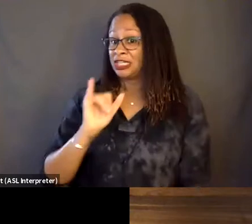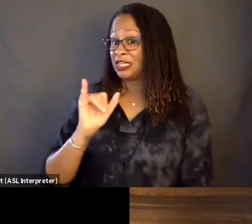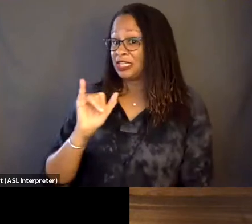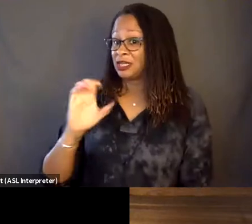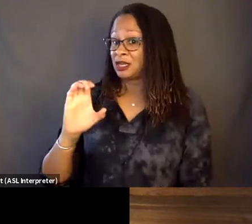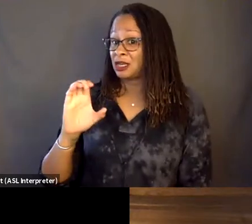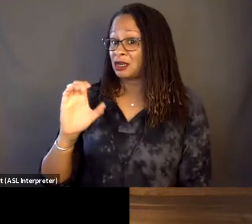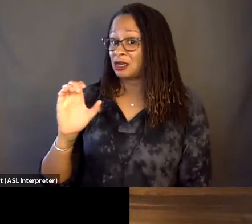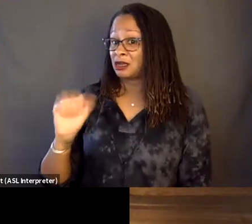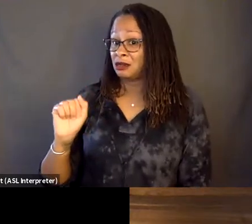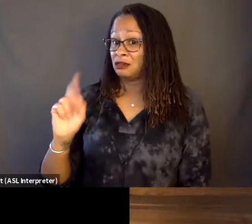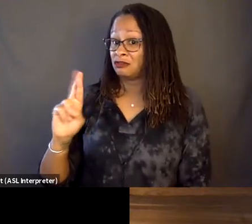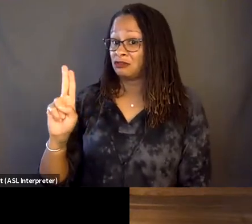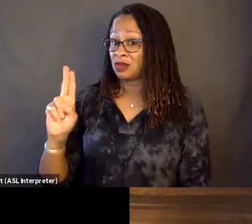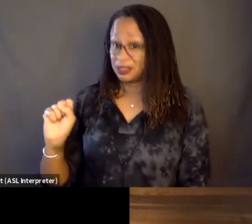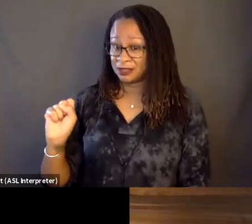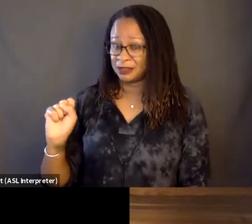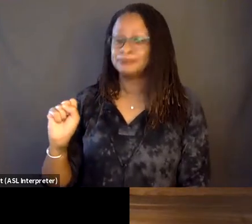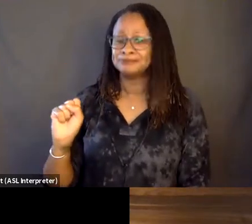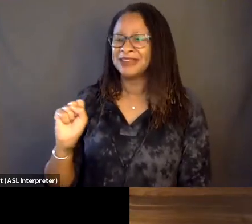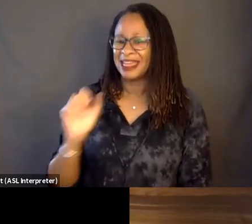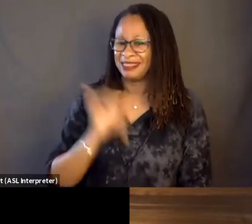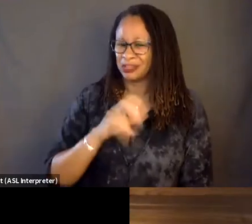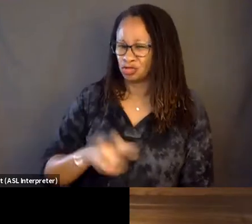and especially with Rodchenkov, where it was kind